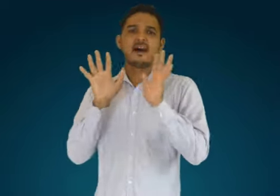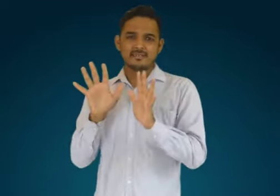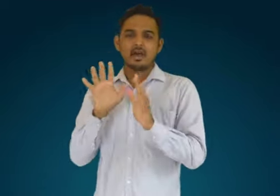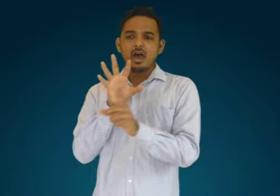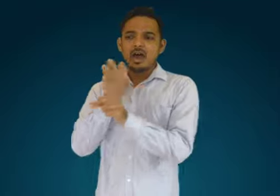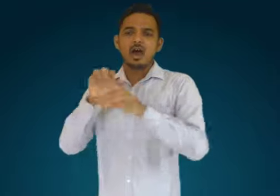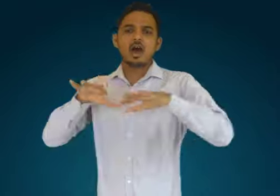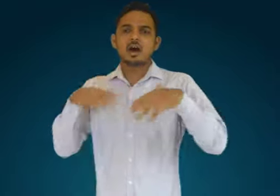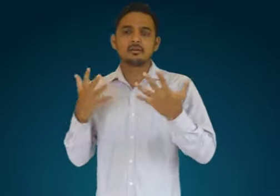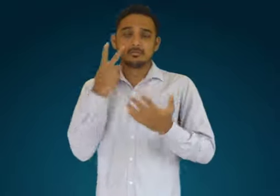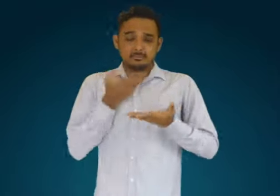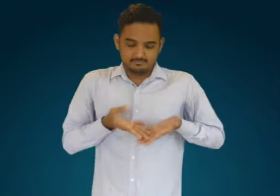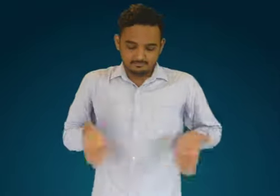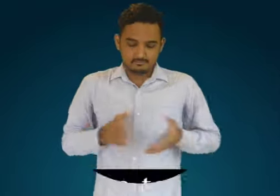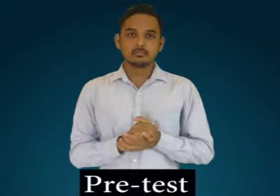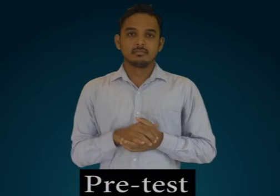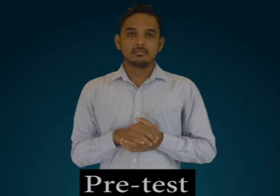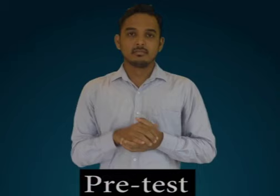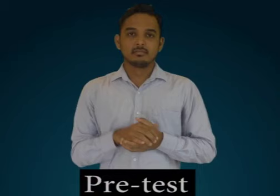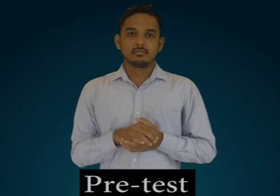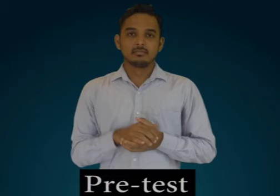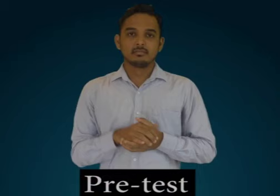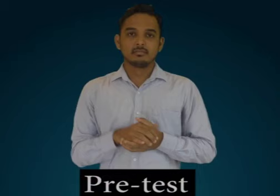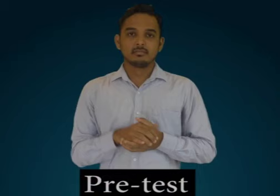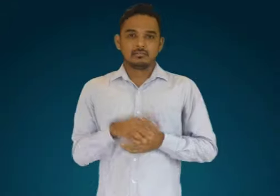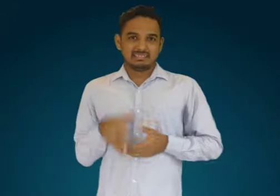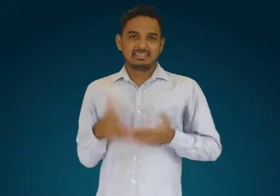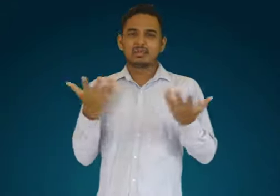this also encourages information exchange children have unique interests